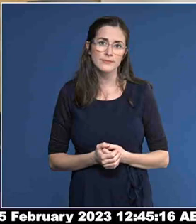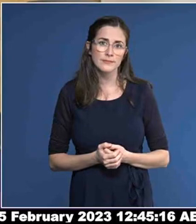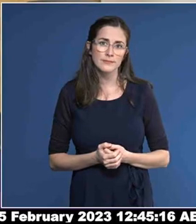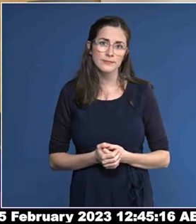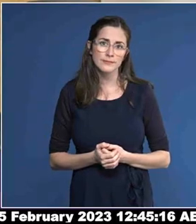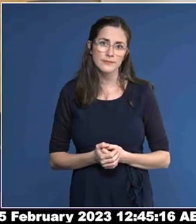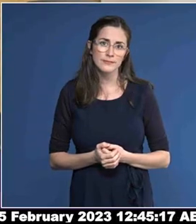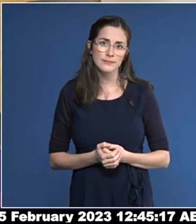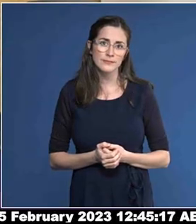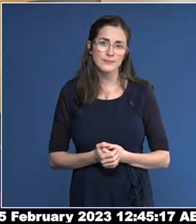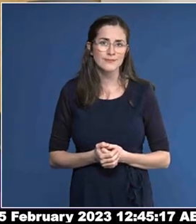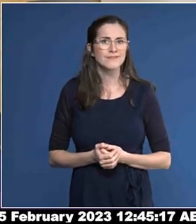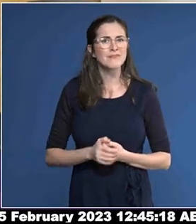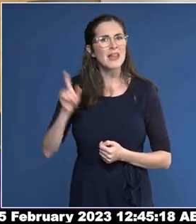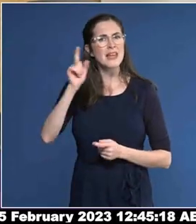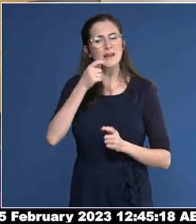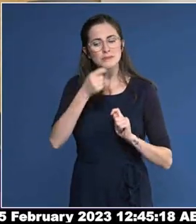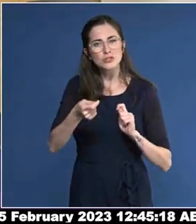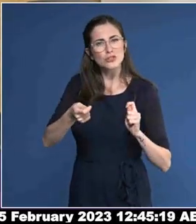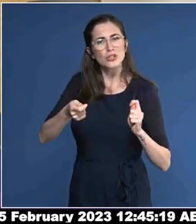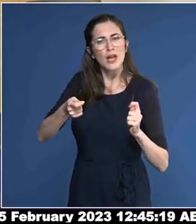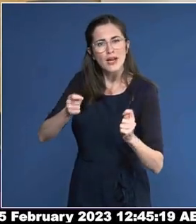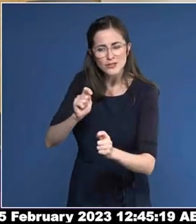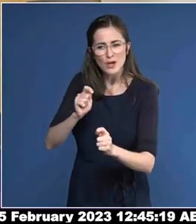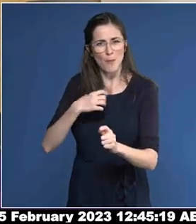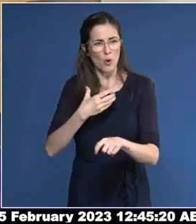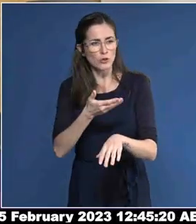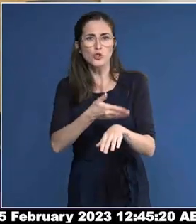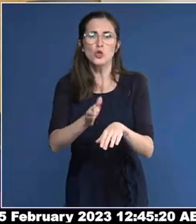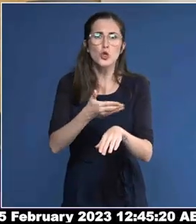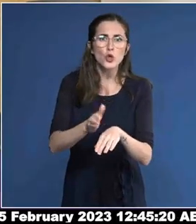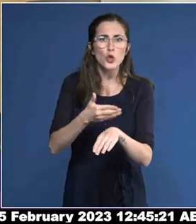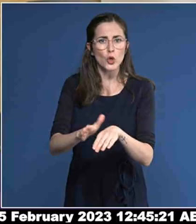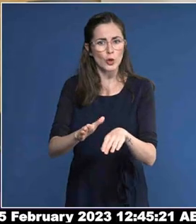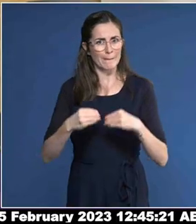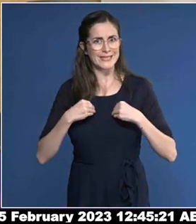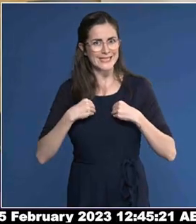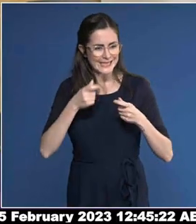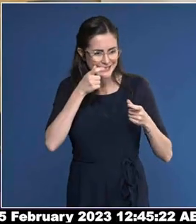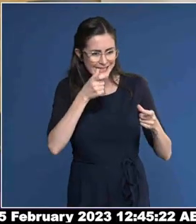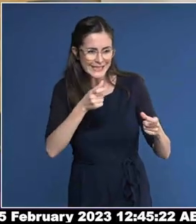governance research as slightly precarious because it very much put as a lot of